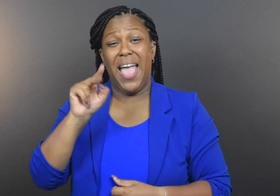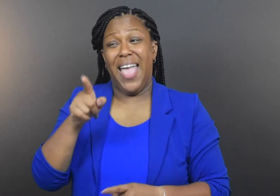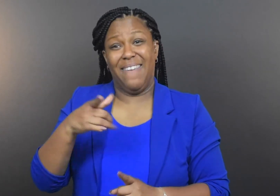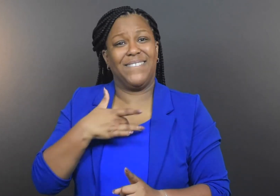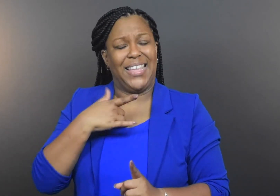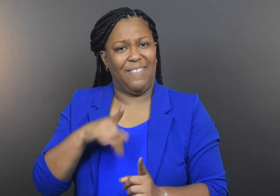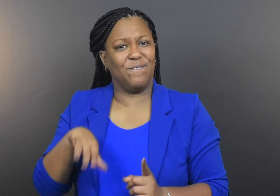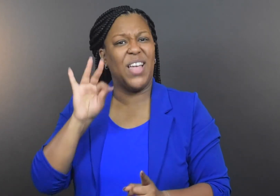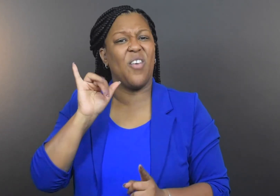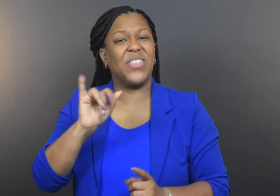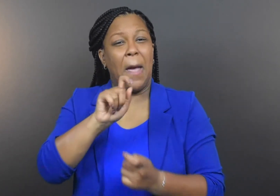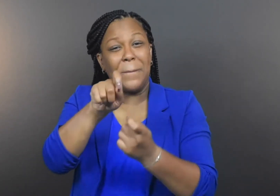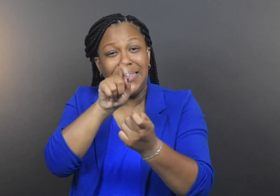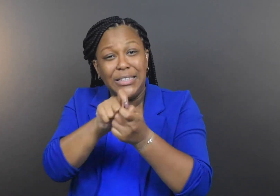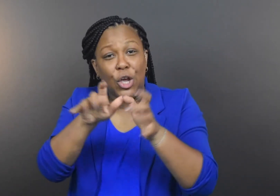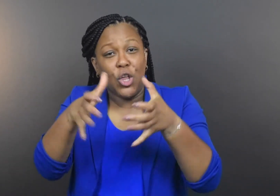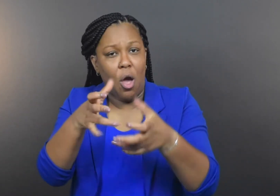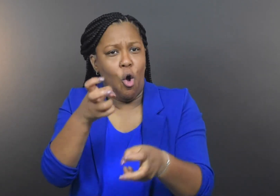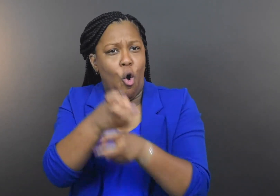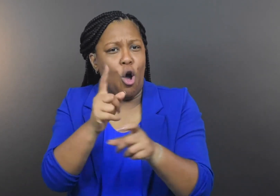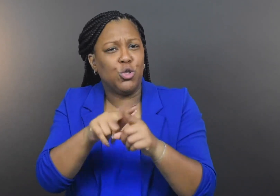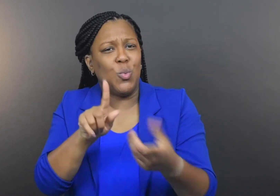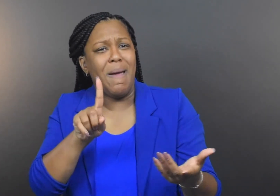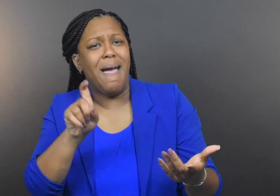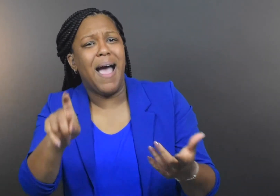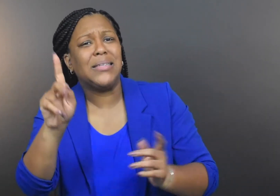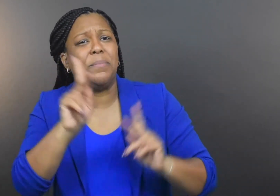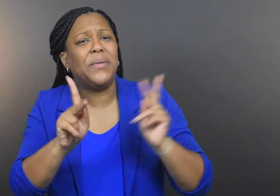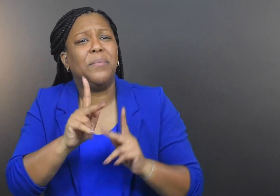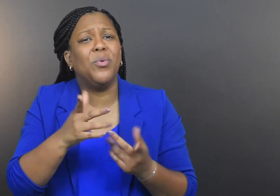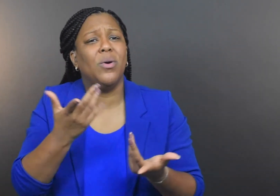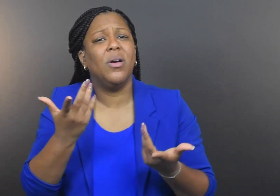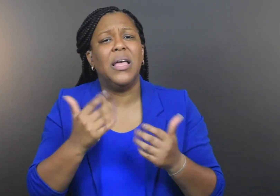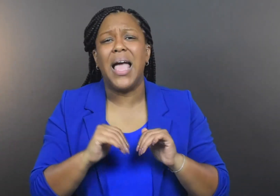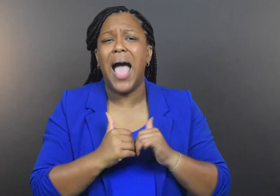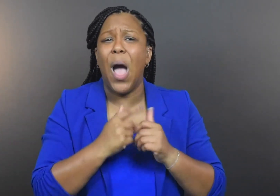Anne says. Anne found it particularly hard to ask that people keep funeral gatherings small.